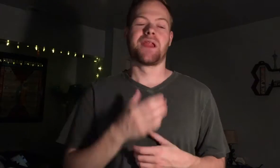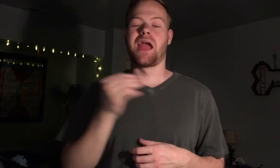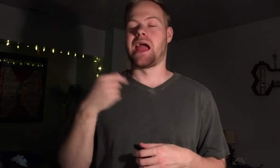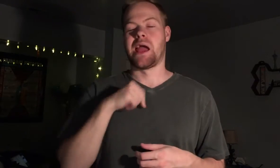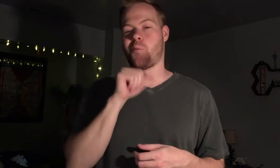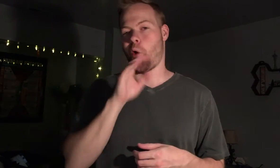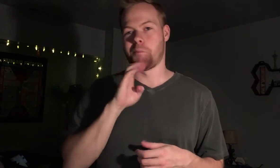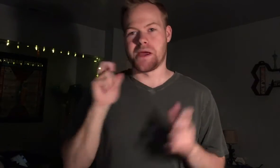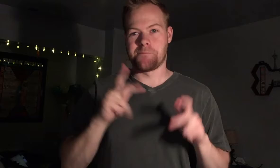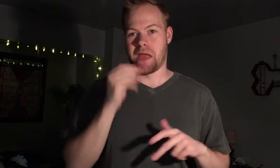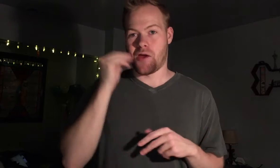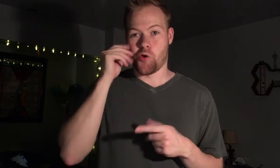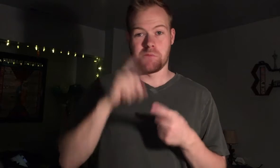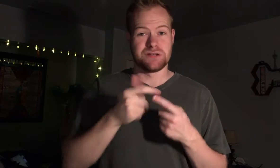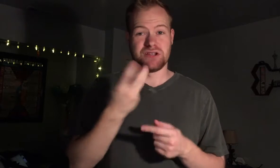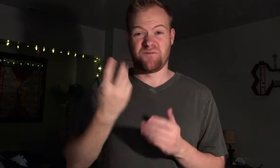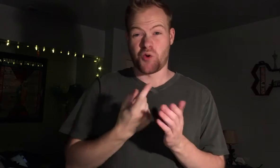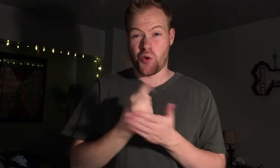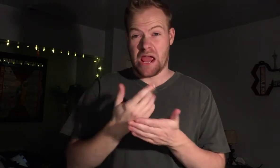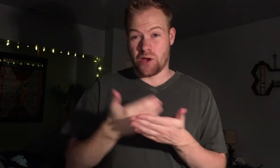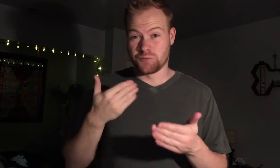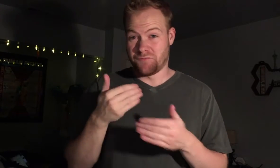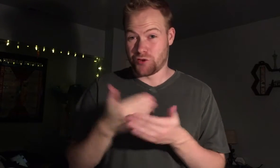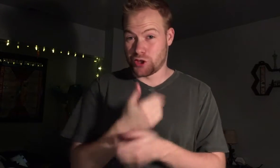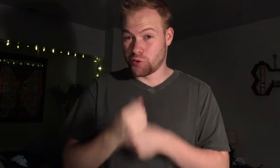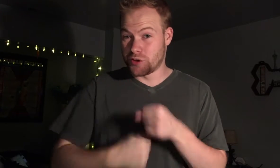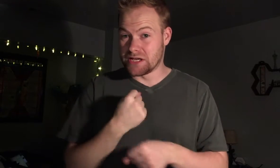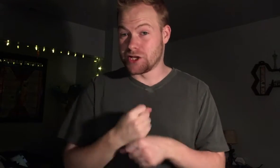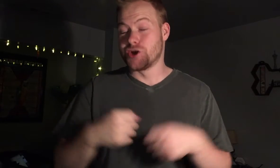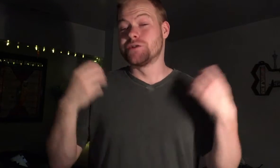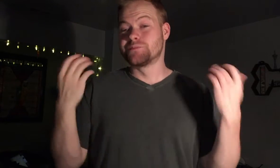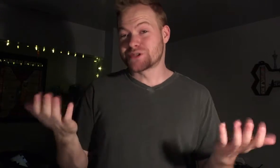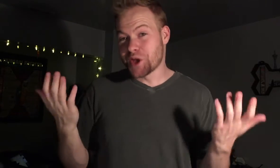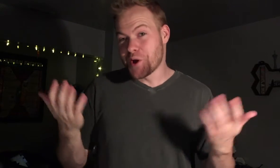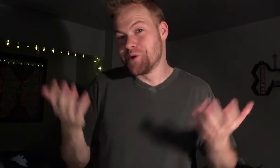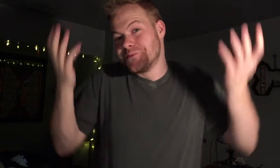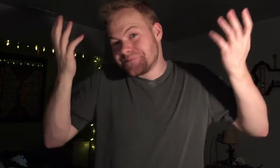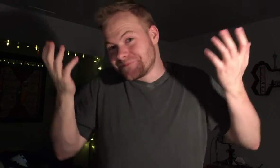And I won't be back home until a few hours before the new year, so... *shrugs*